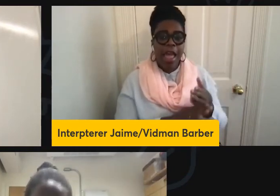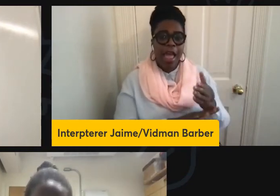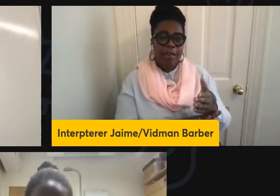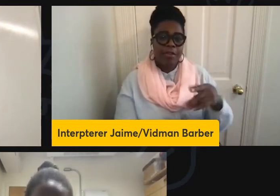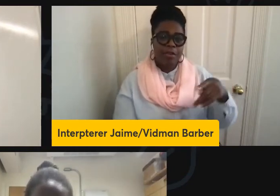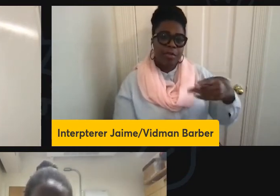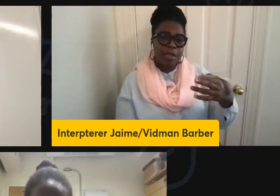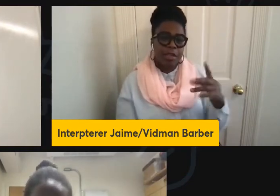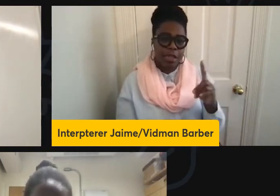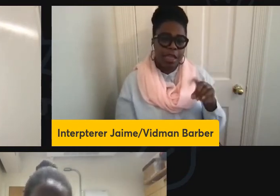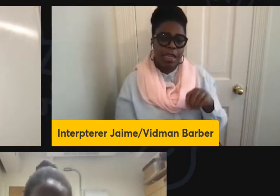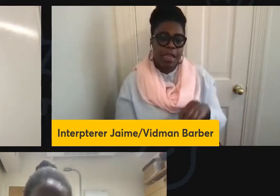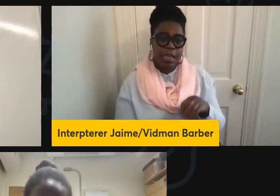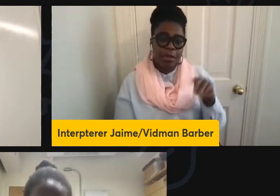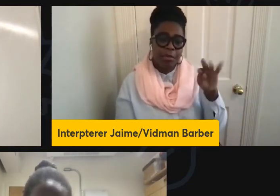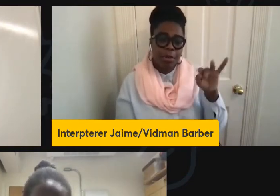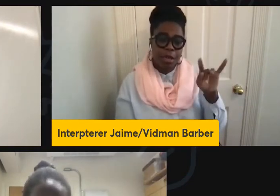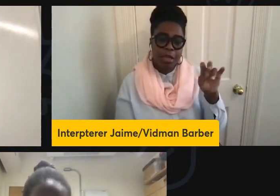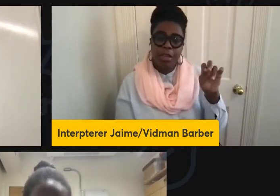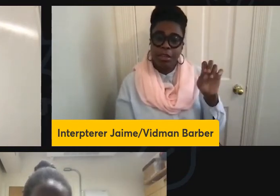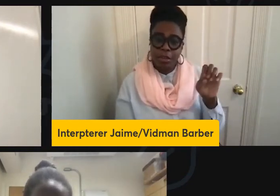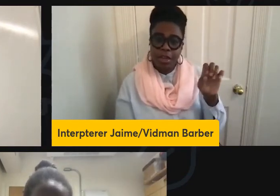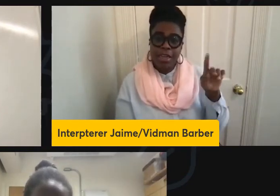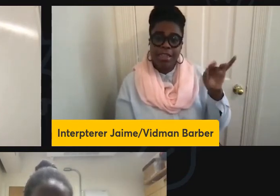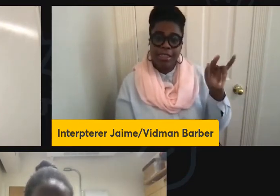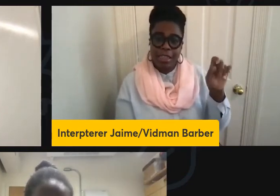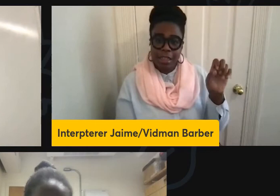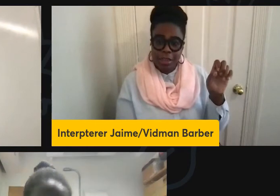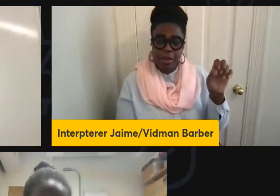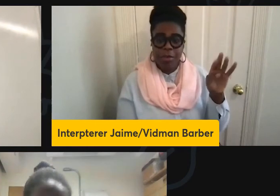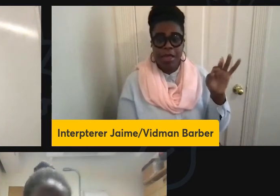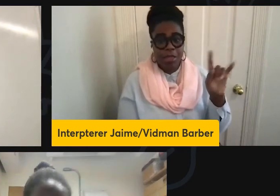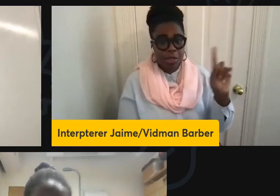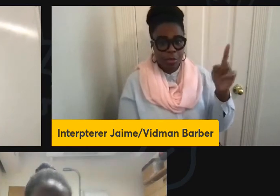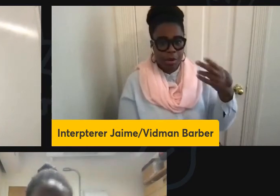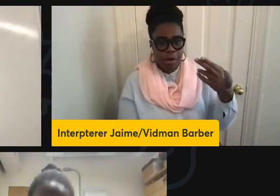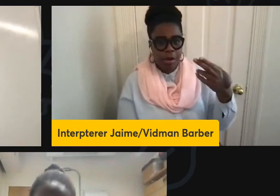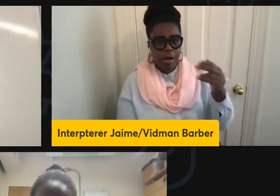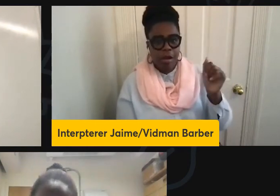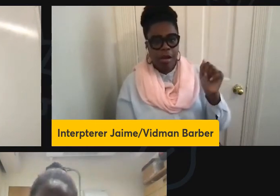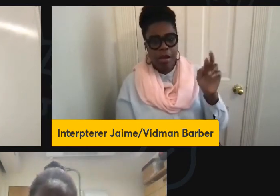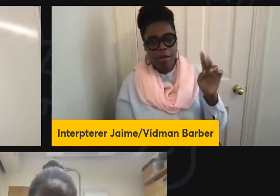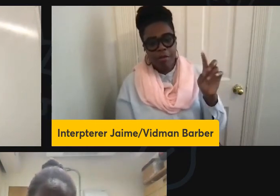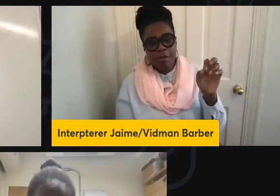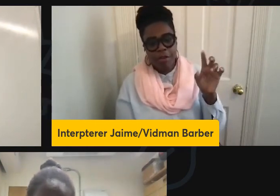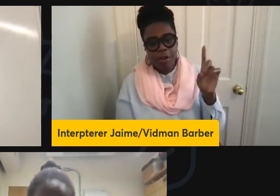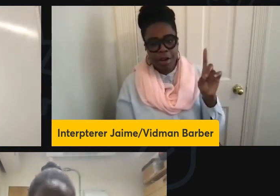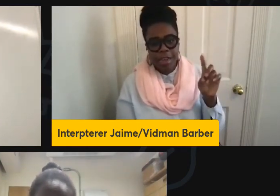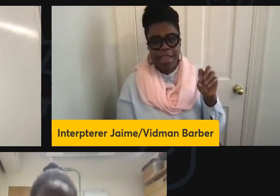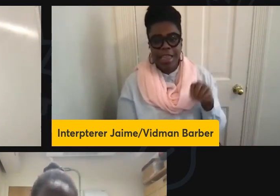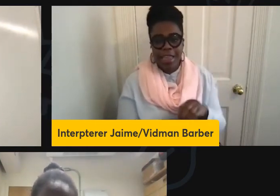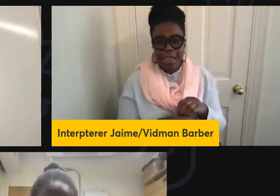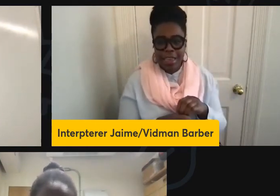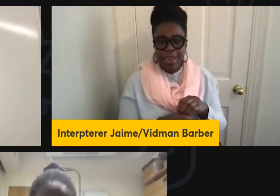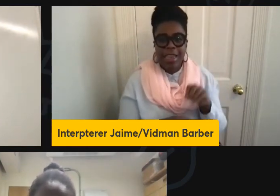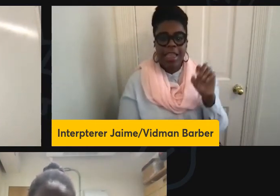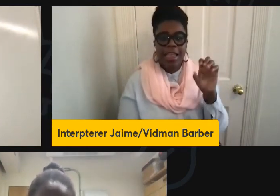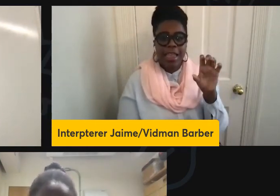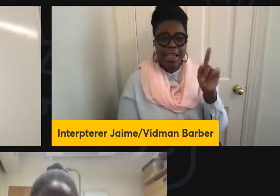and Cellular cellular biology at Harvard University. Her work in the laboratory of Dr. Catherine Duloc, aims to define mechanisms